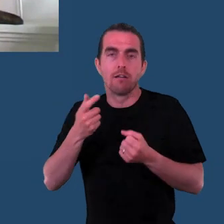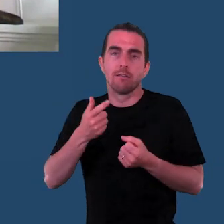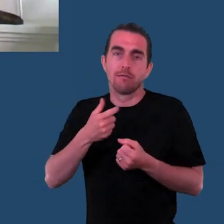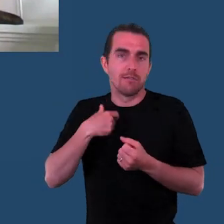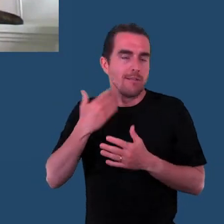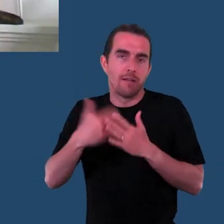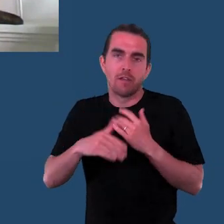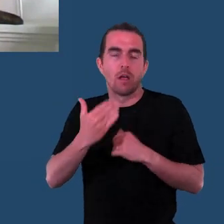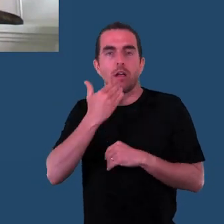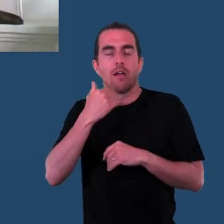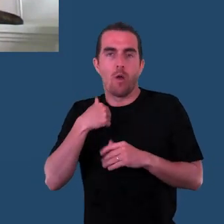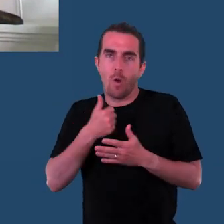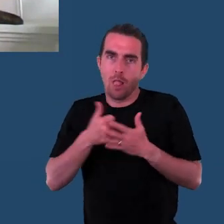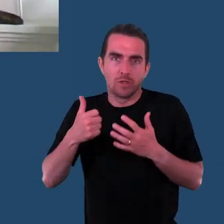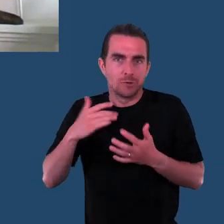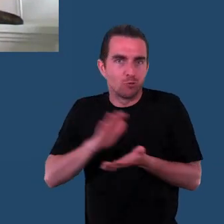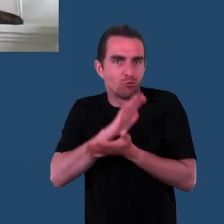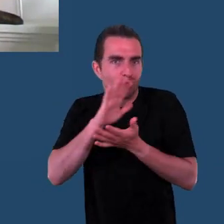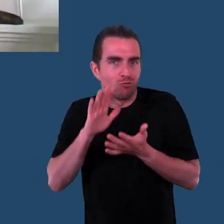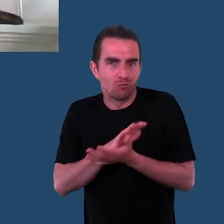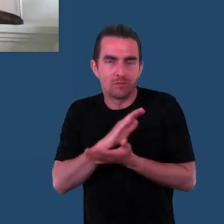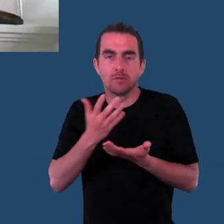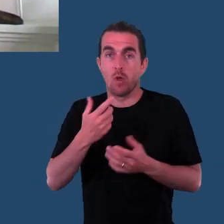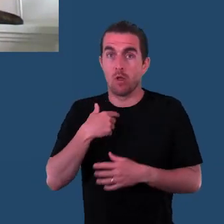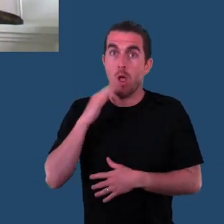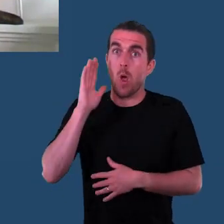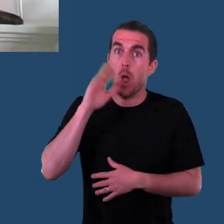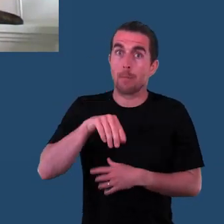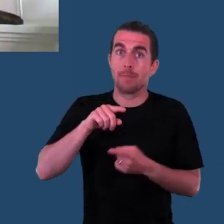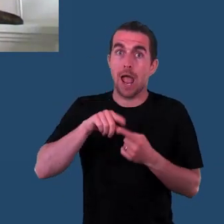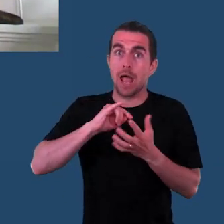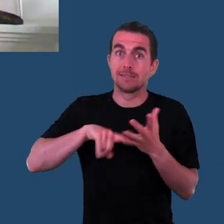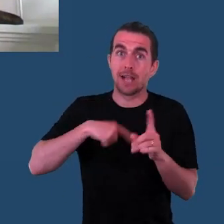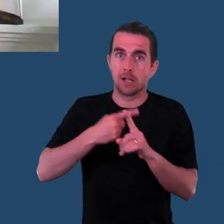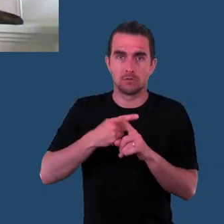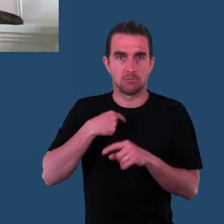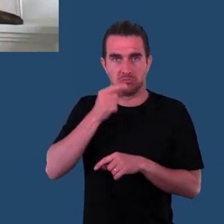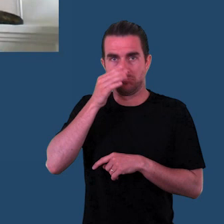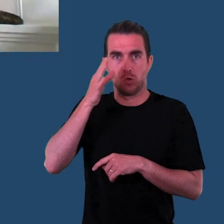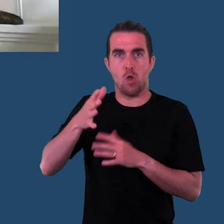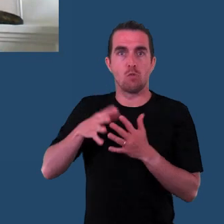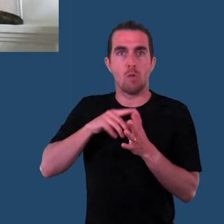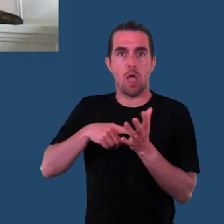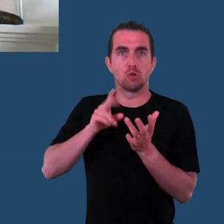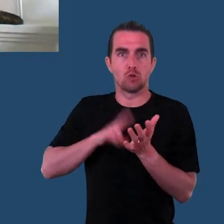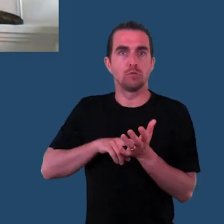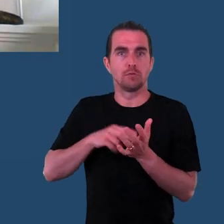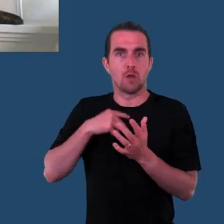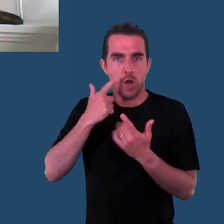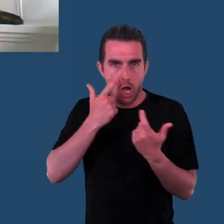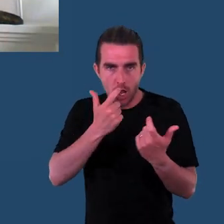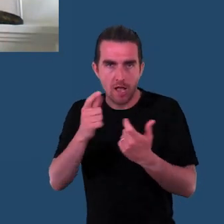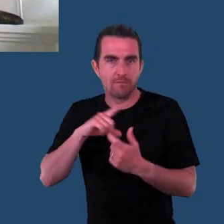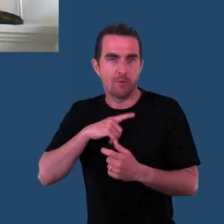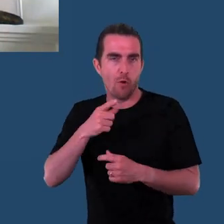I think it's great fun. Absolutely. When I go back home to Essex, I go to Walton, and I go looking for fossil shark teeth.